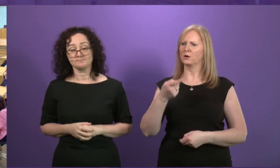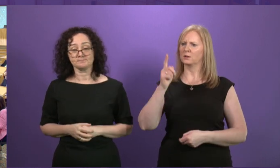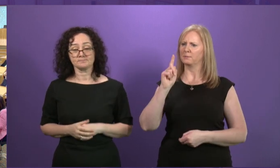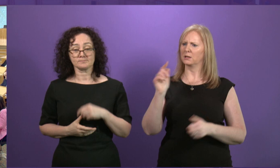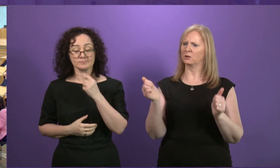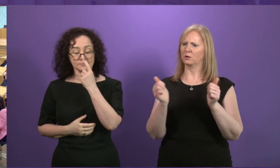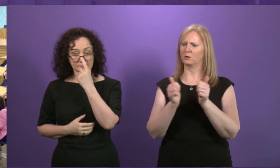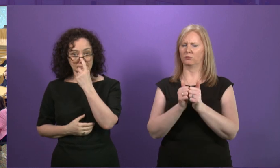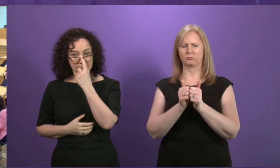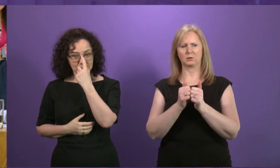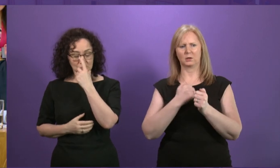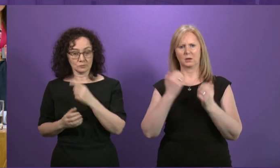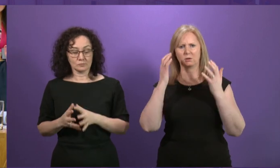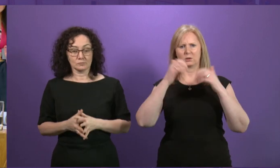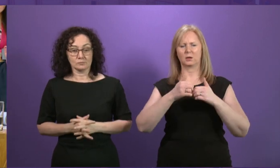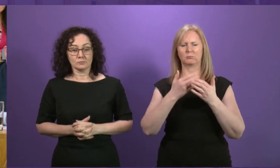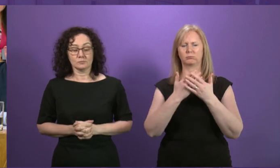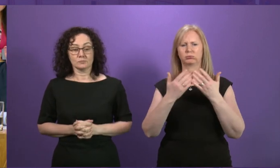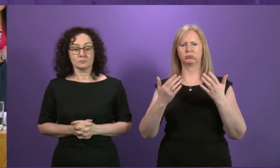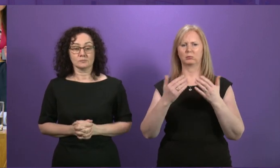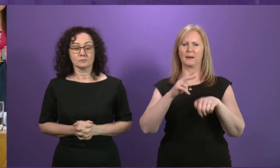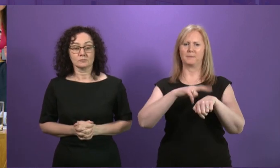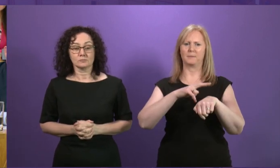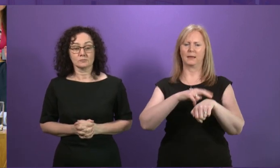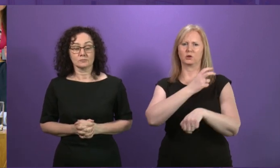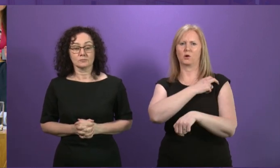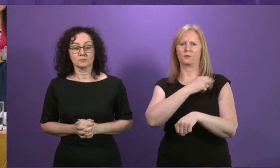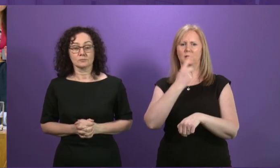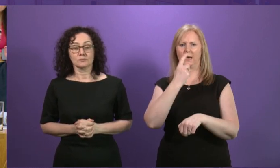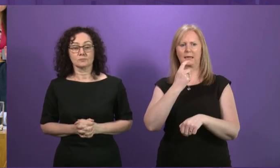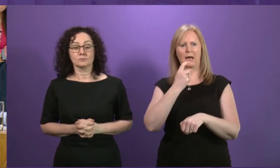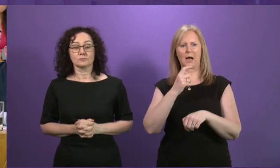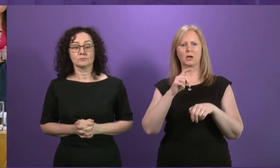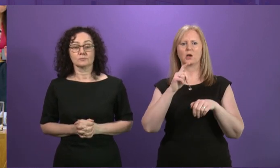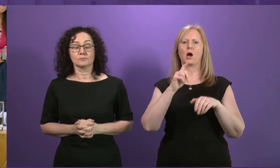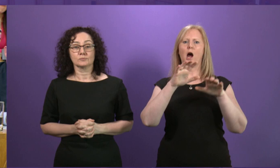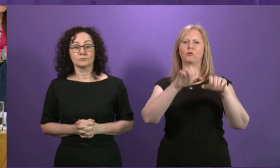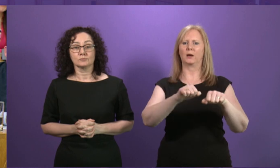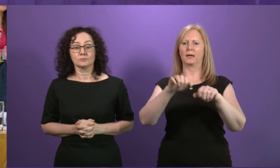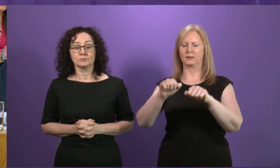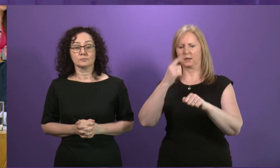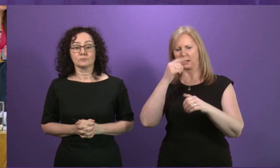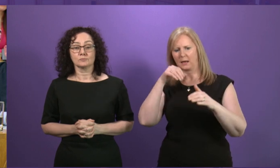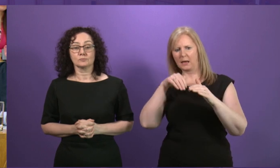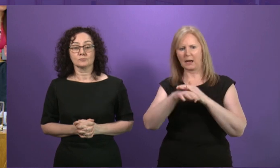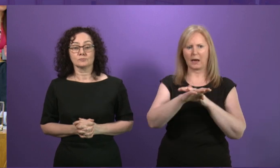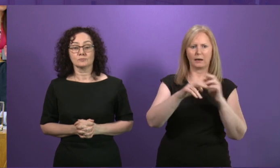there are hundreds of police officers here in Scotland who can exercise the power of arrest on our citizens and enter and search our premises but who have no political accountability